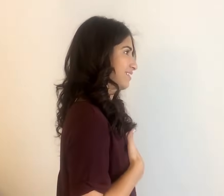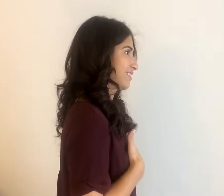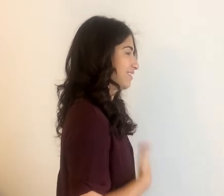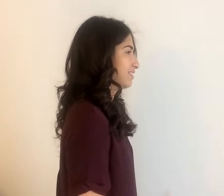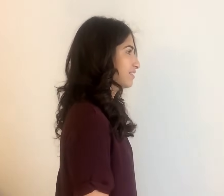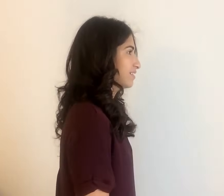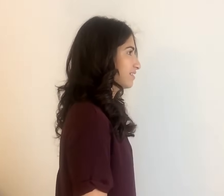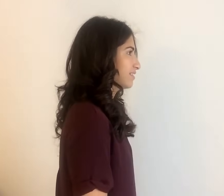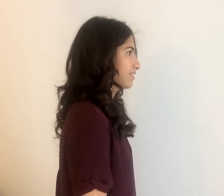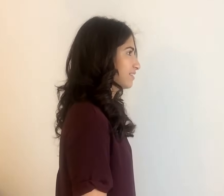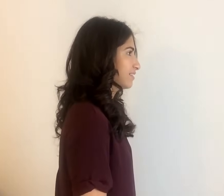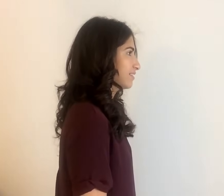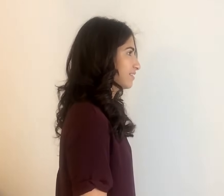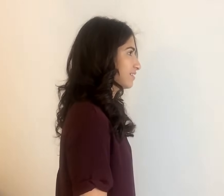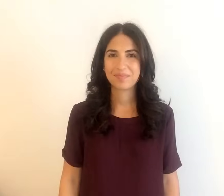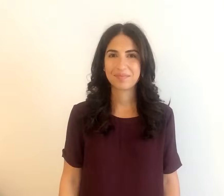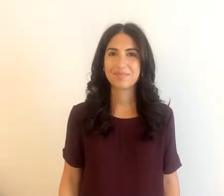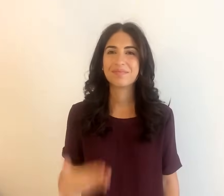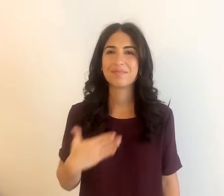please